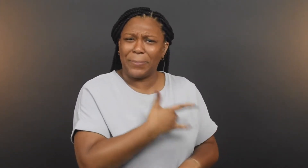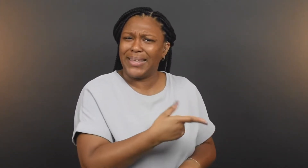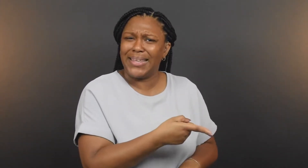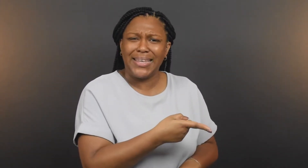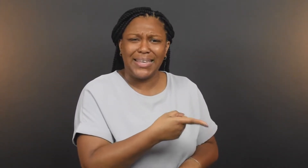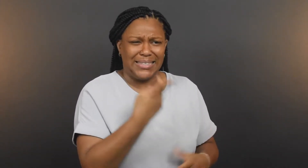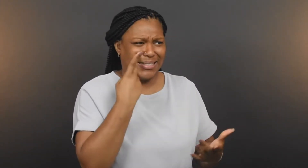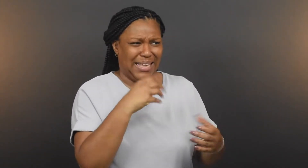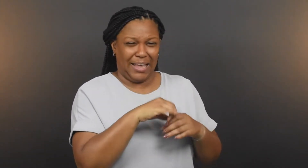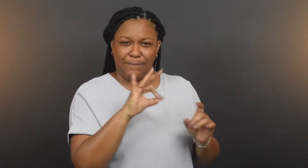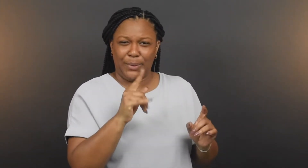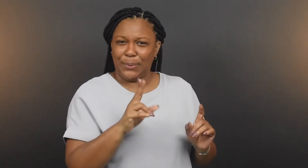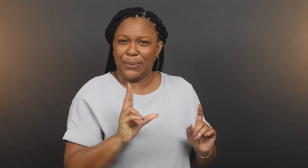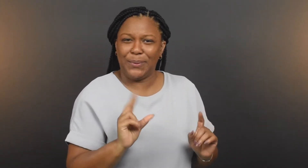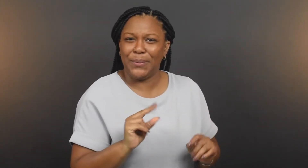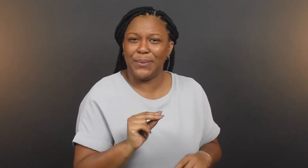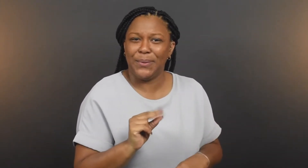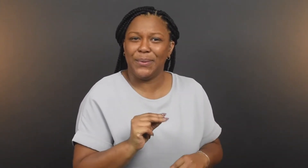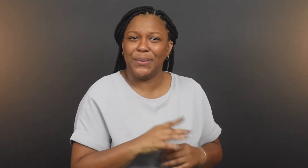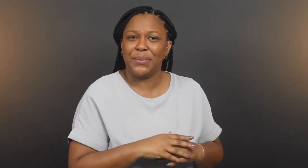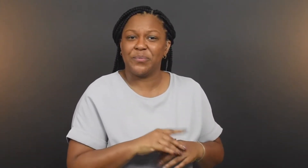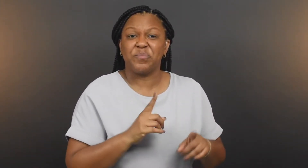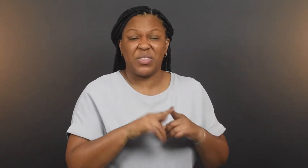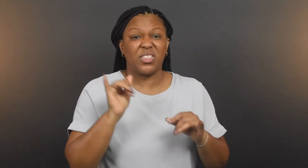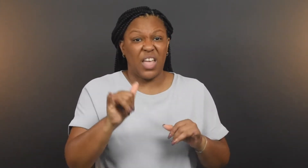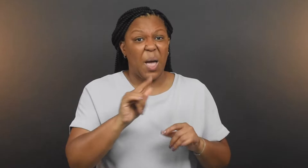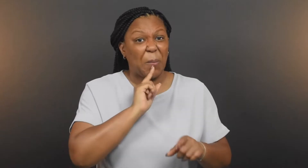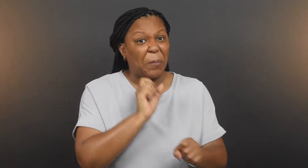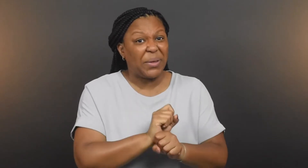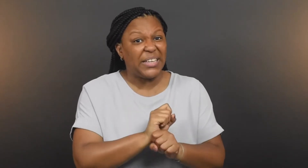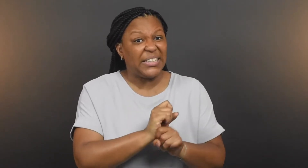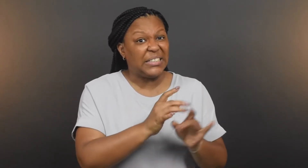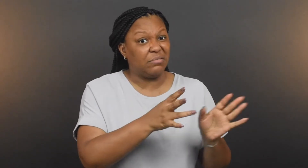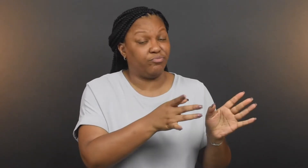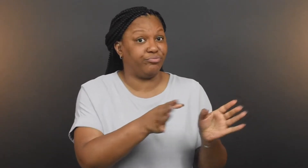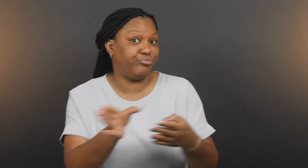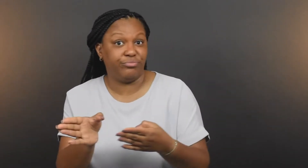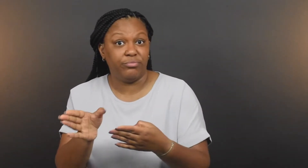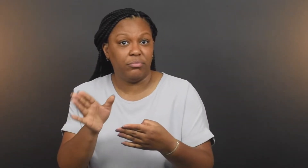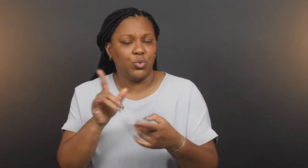number of people having strokes, and that is definitely not something you see with a flu.